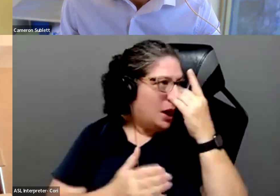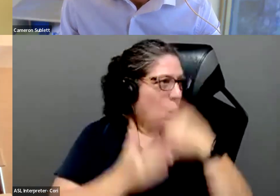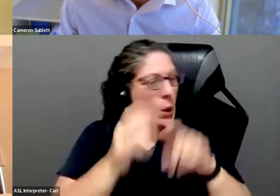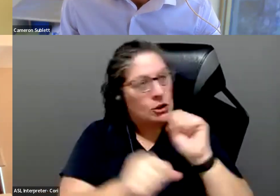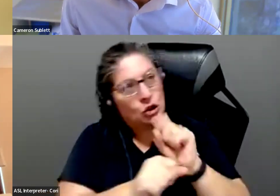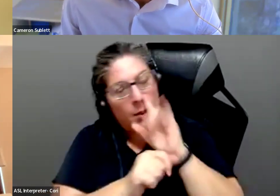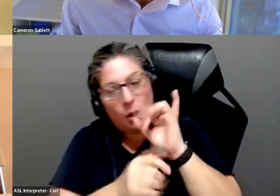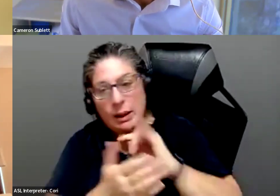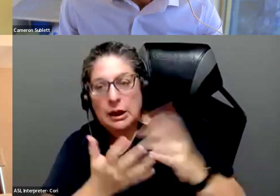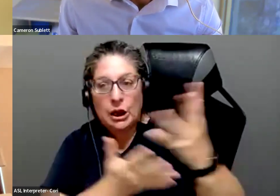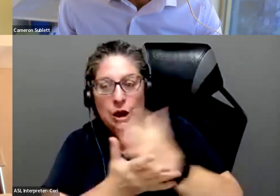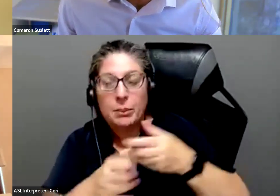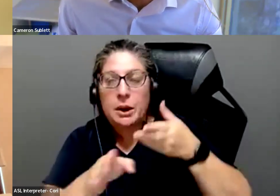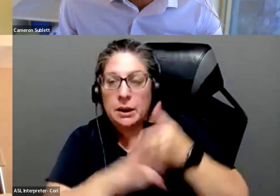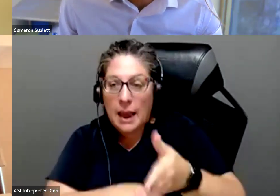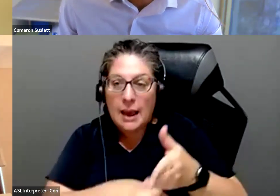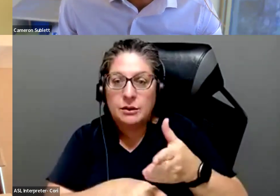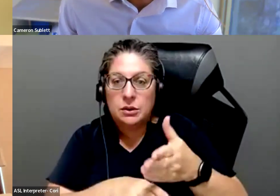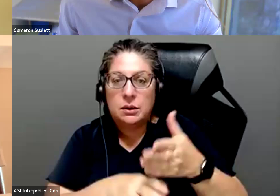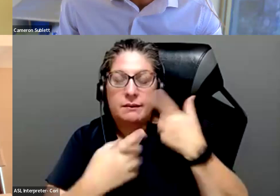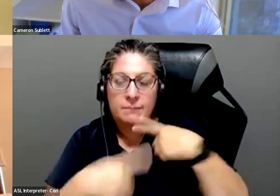In your income can be after you get a bachelors degree. But this